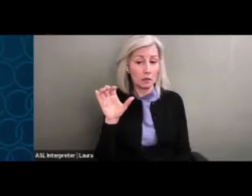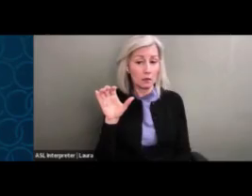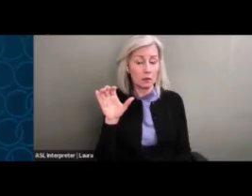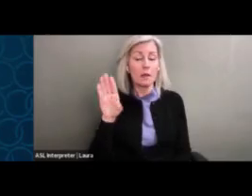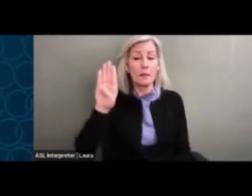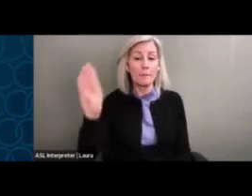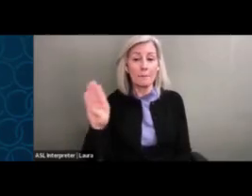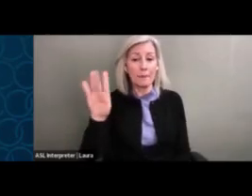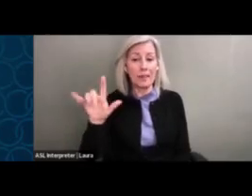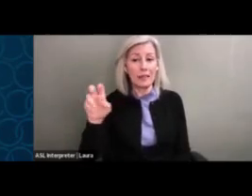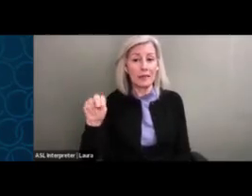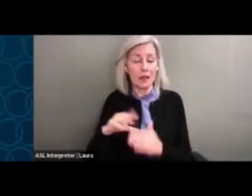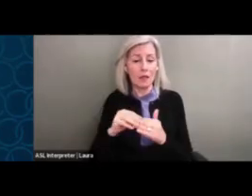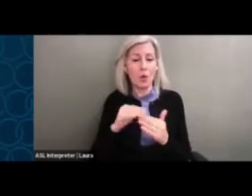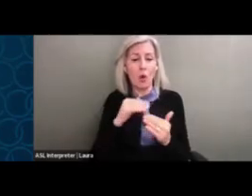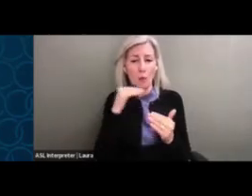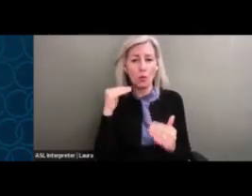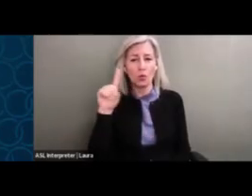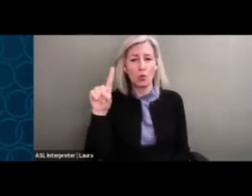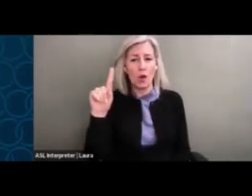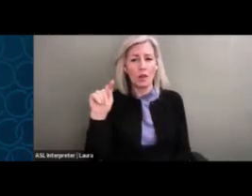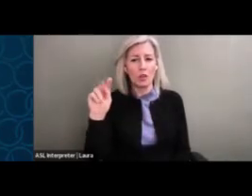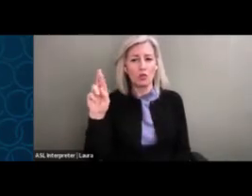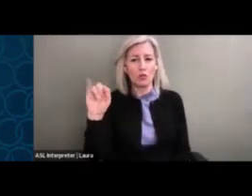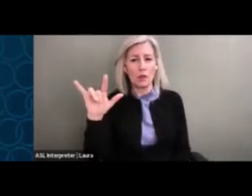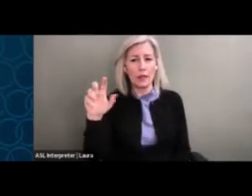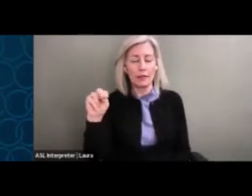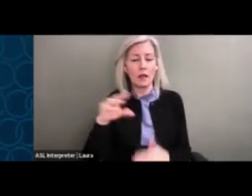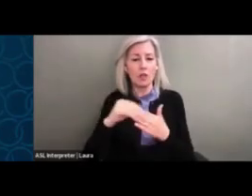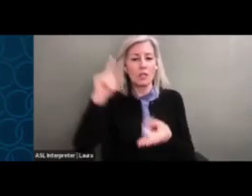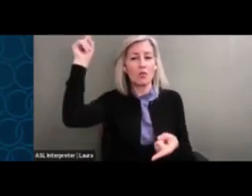said that there would be over 900